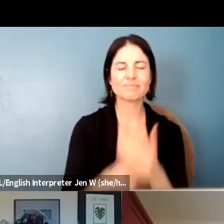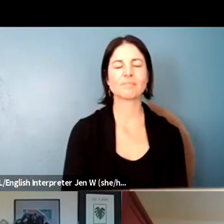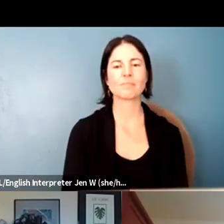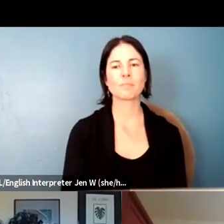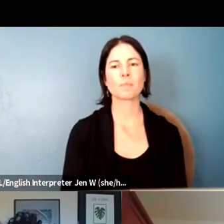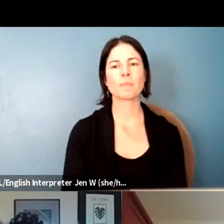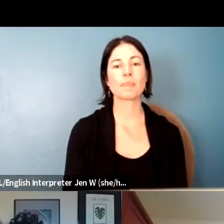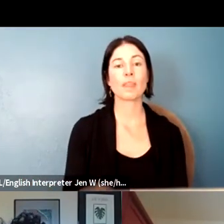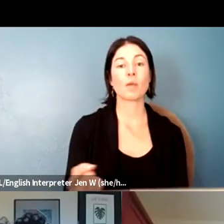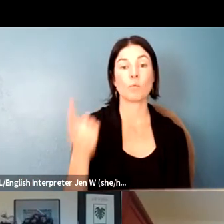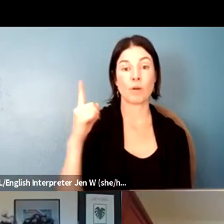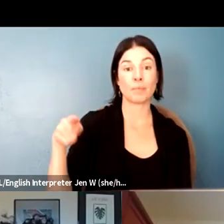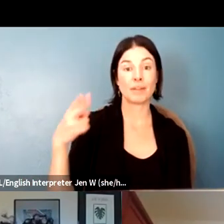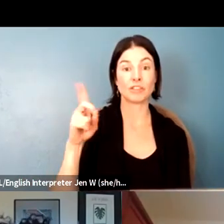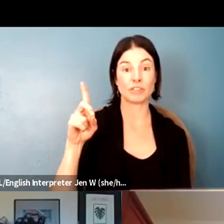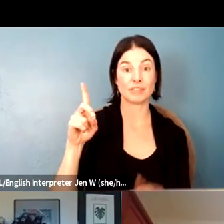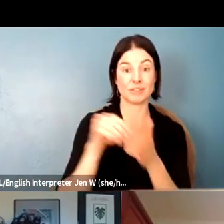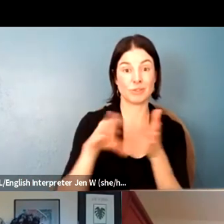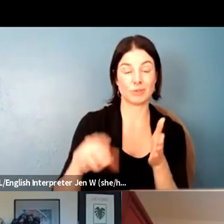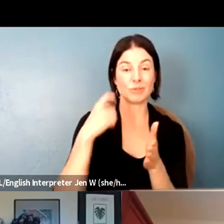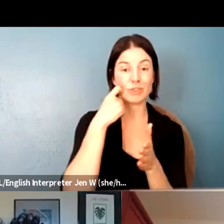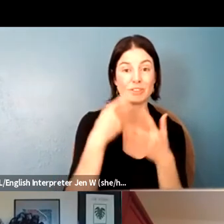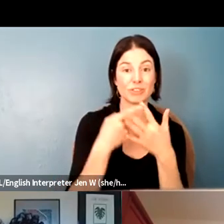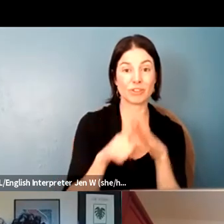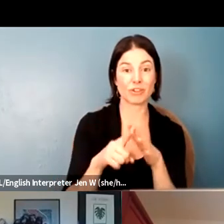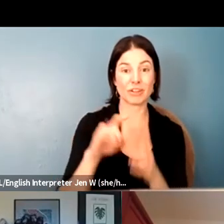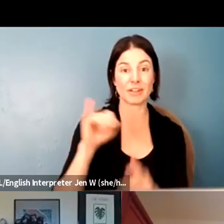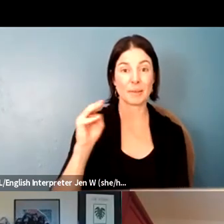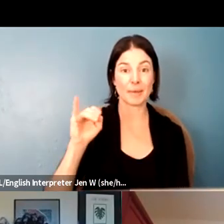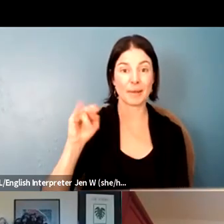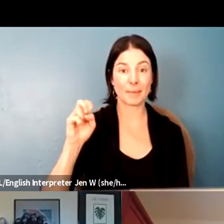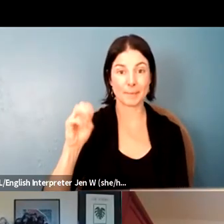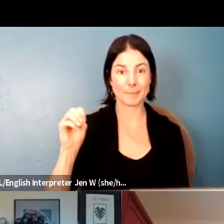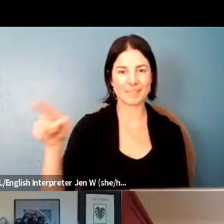students who just started Humana said in our first class, she's